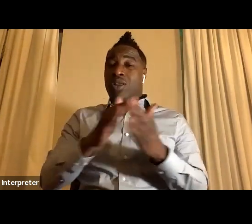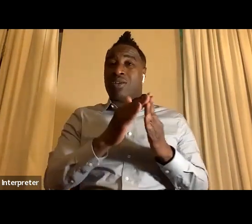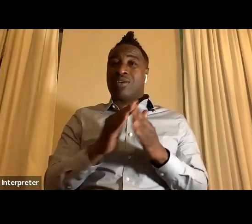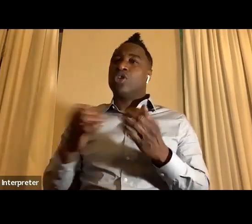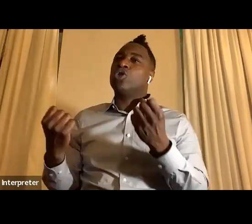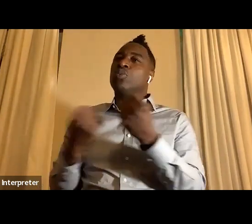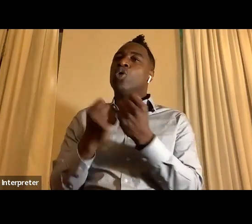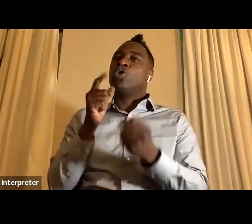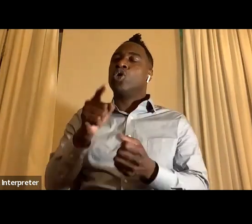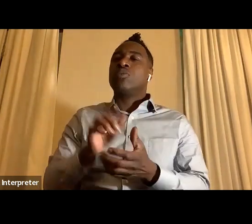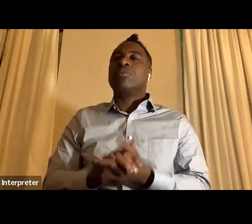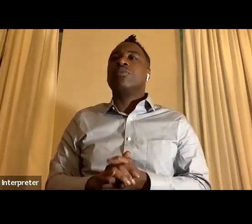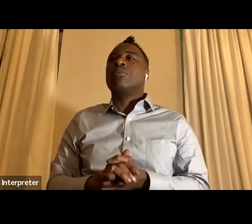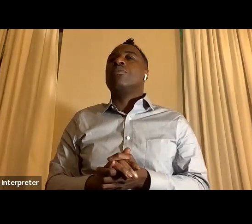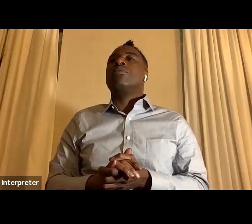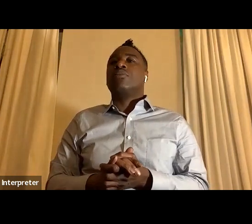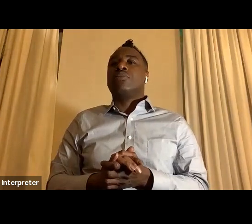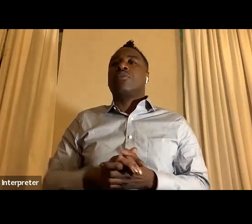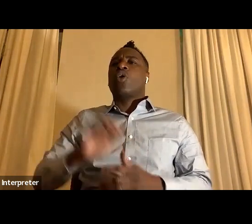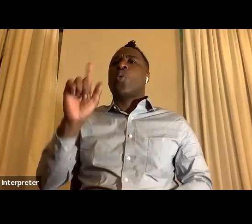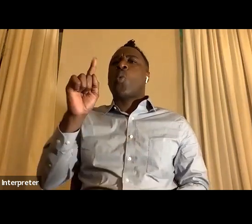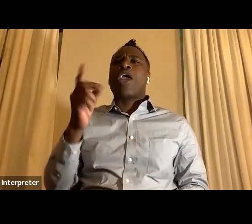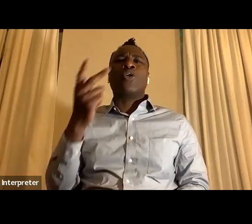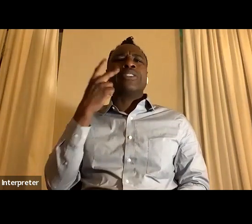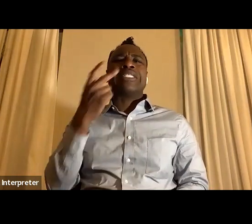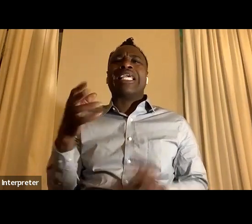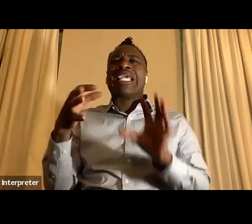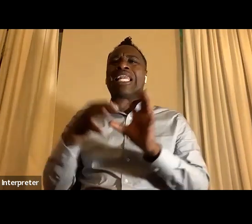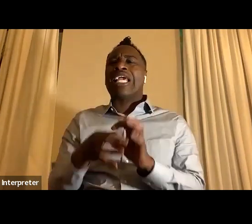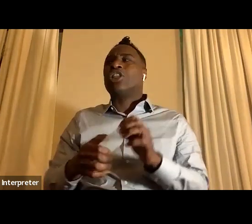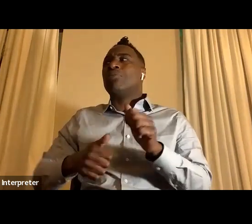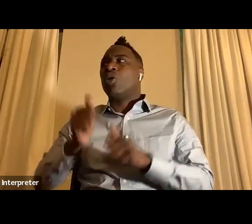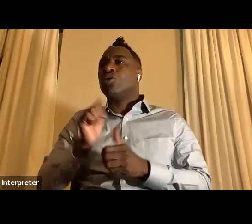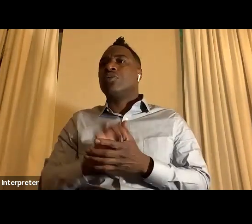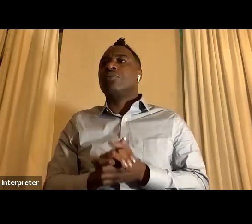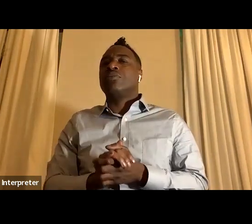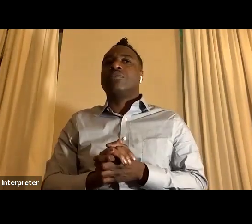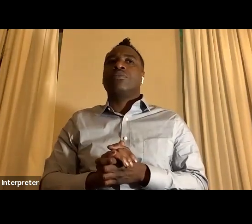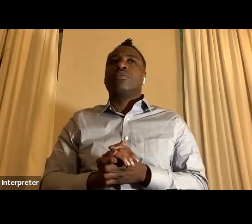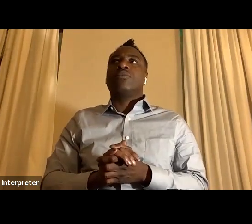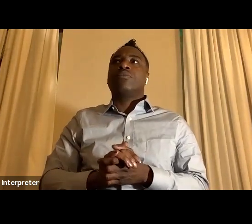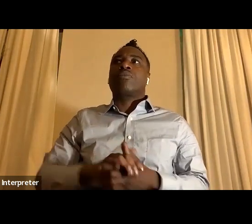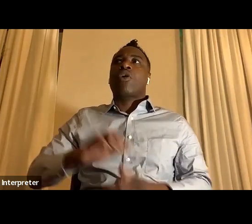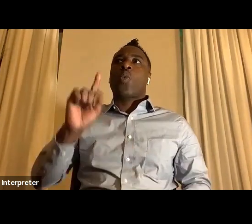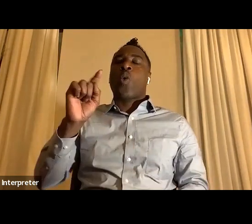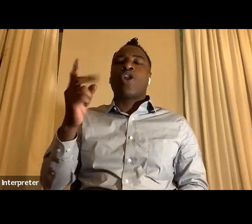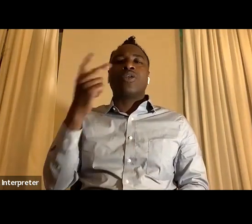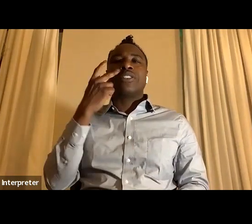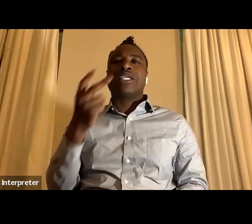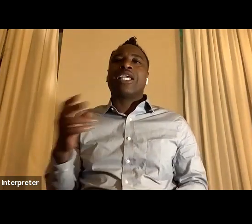or where do you see the connection most? Where do you see more of the effort for it or a place for your art?